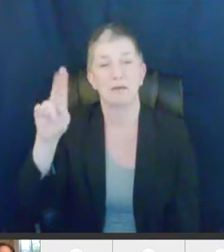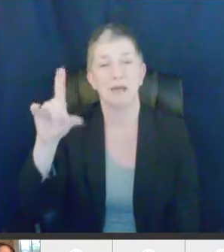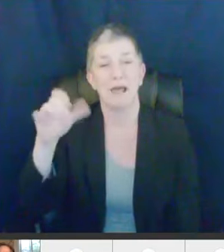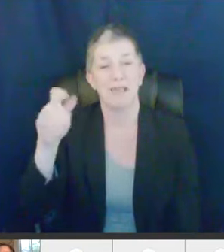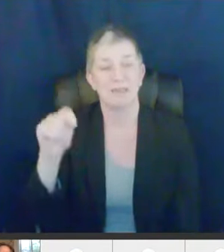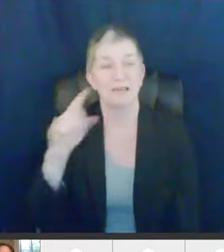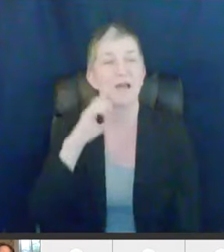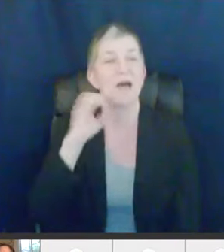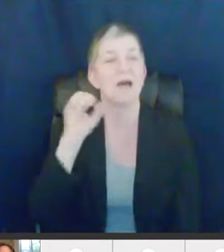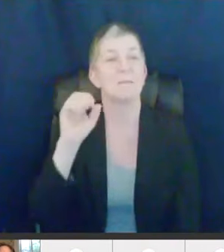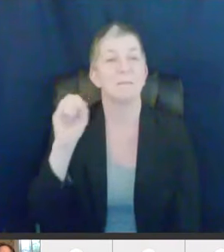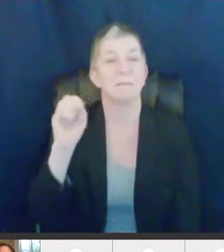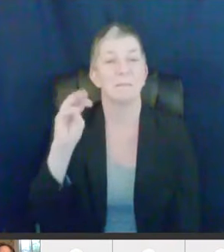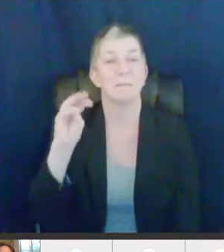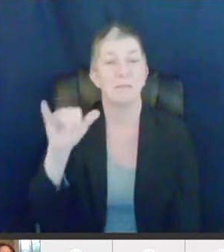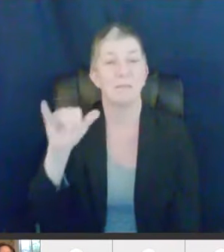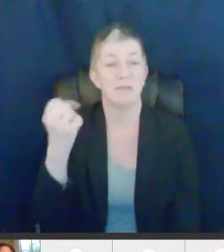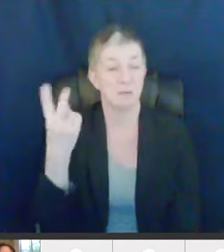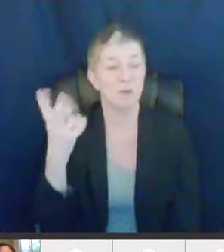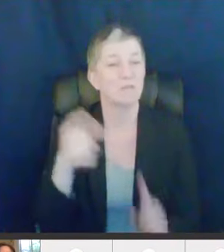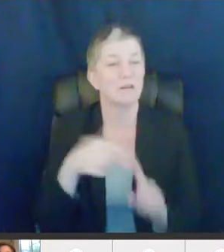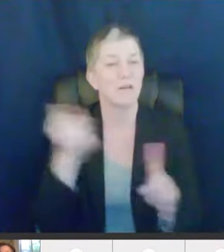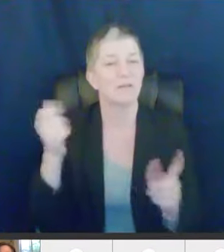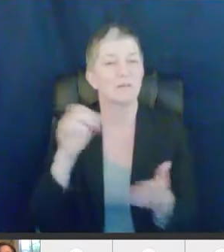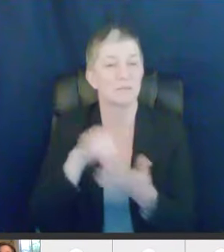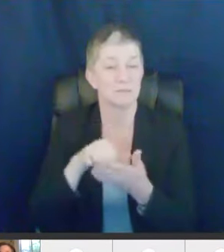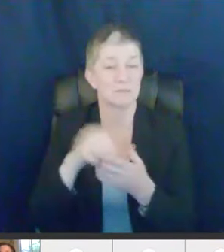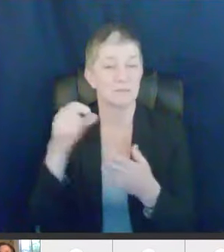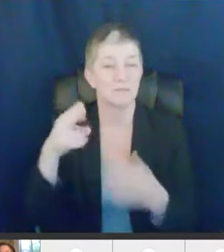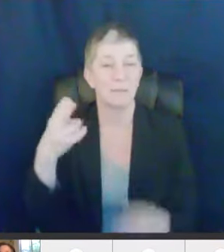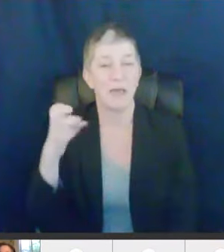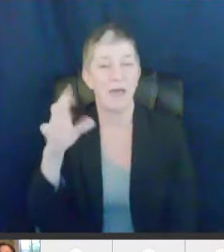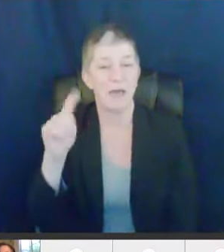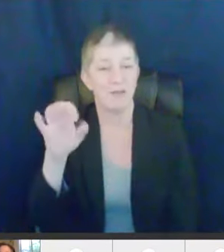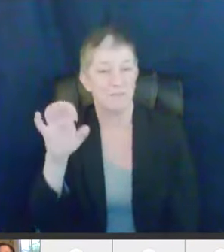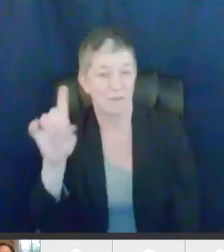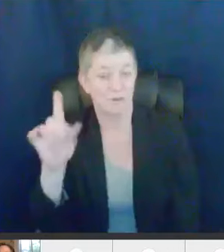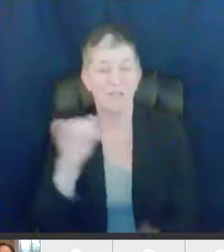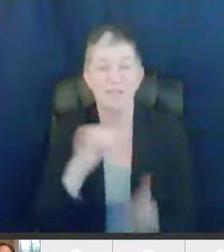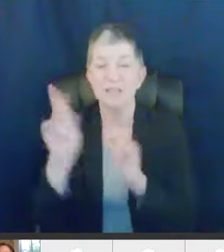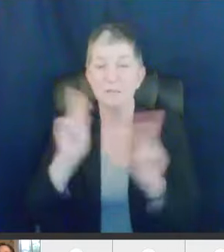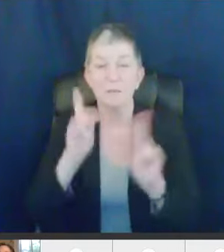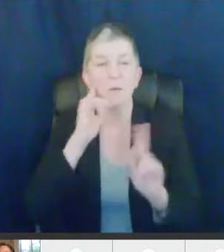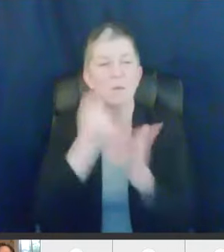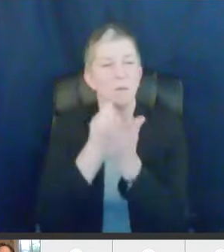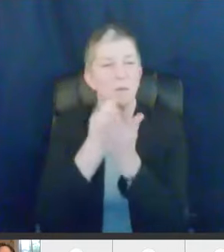individuals will are in the process of being removed from the demographic data